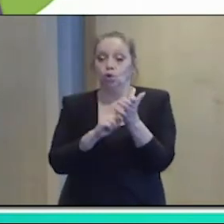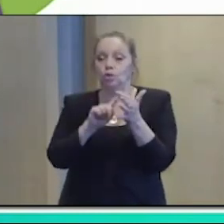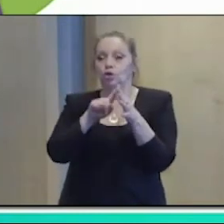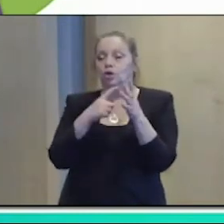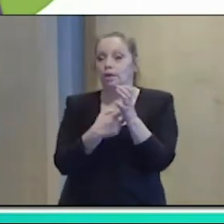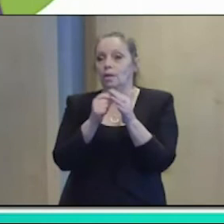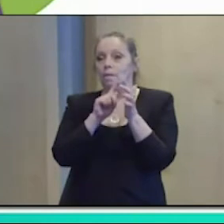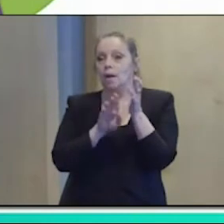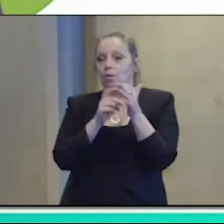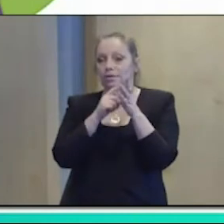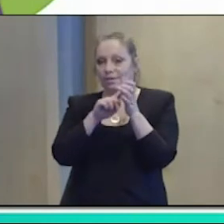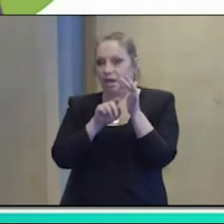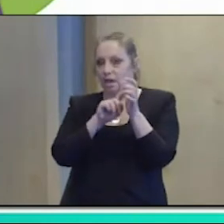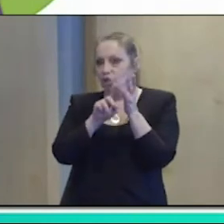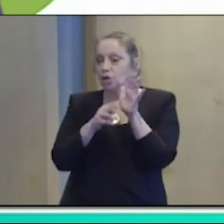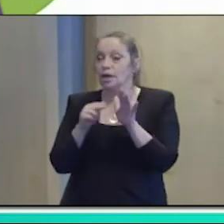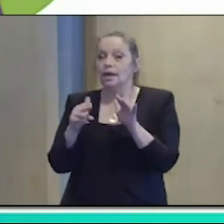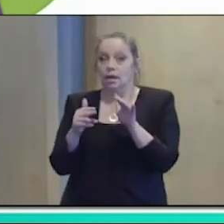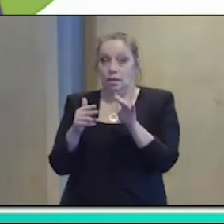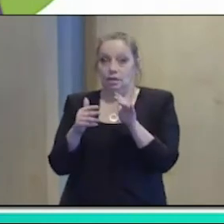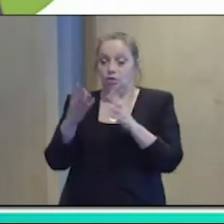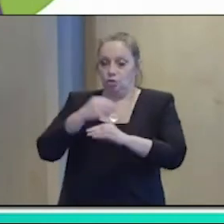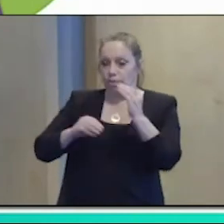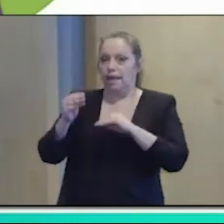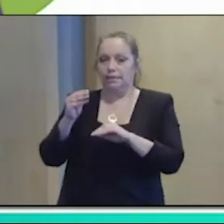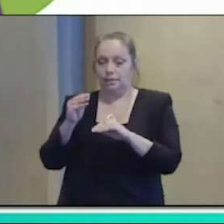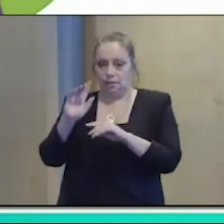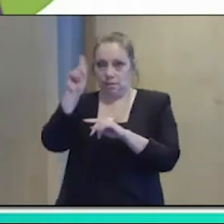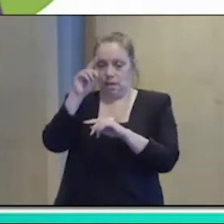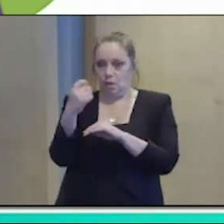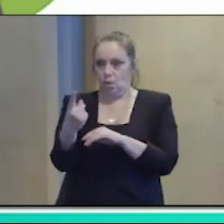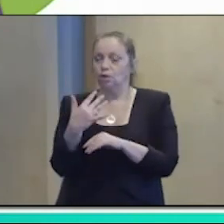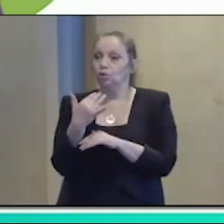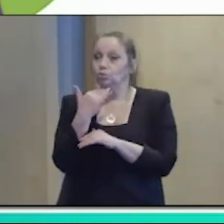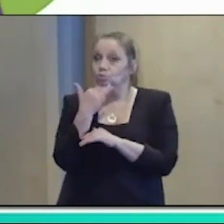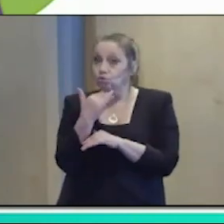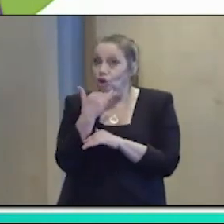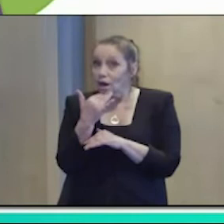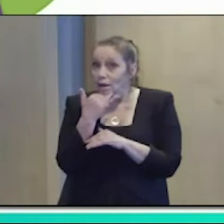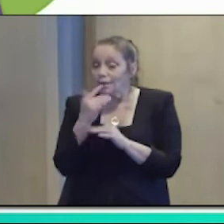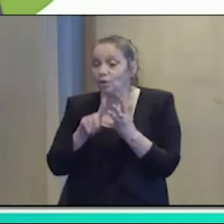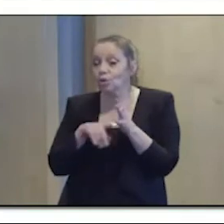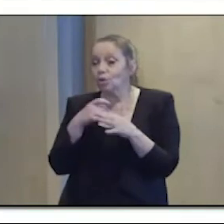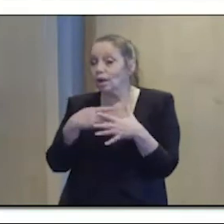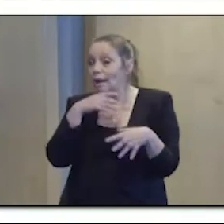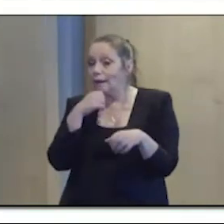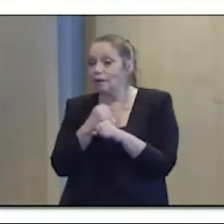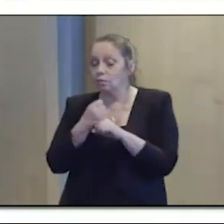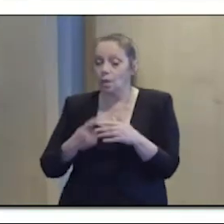the site of a current nuclear power station. The price that the UK government are paying for that